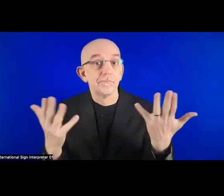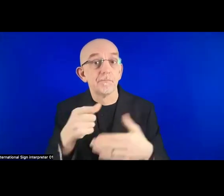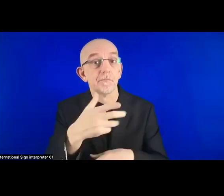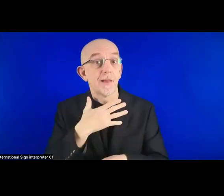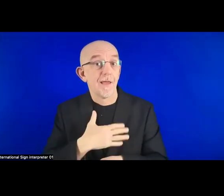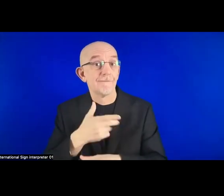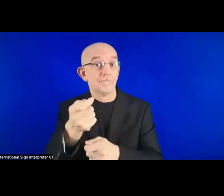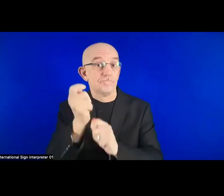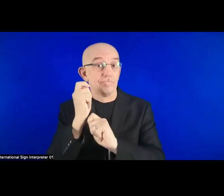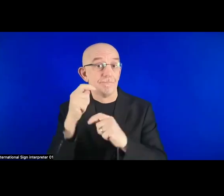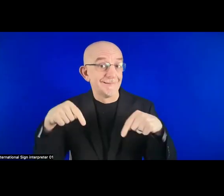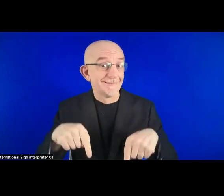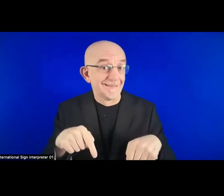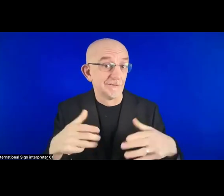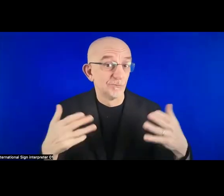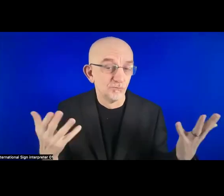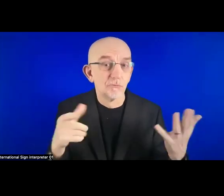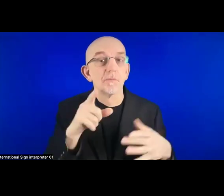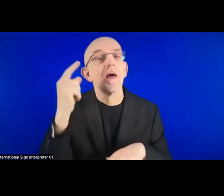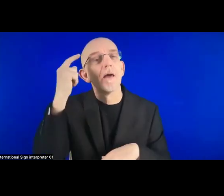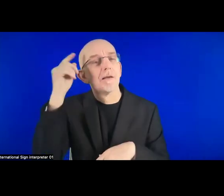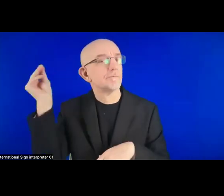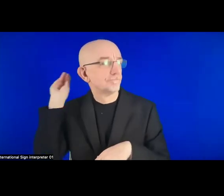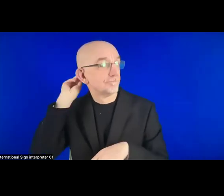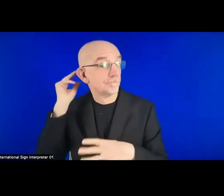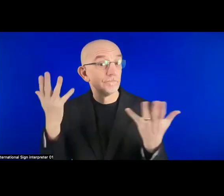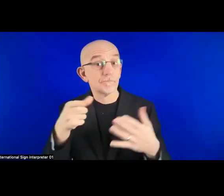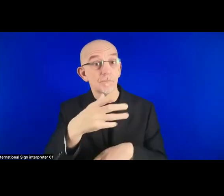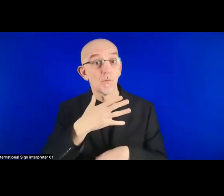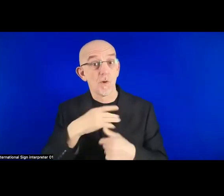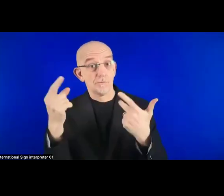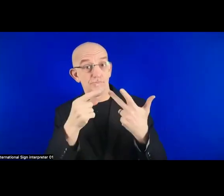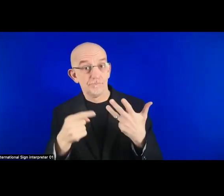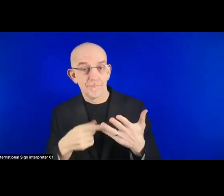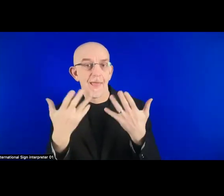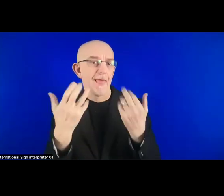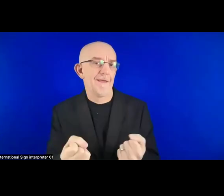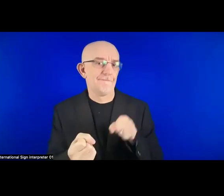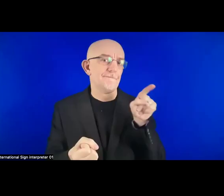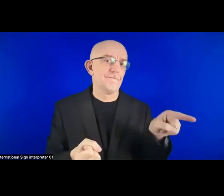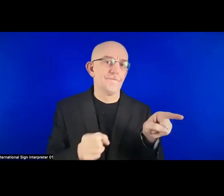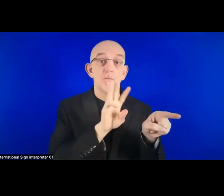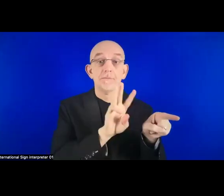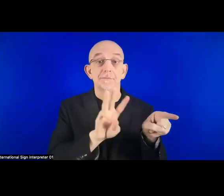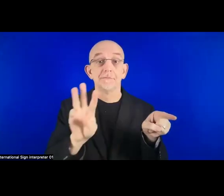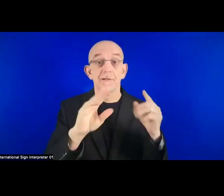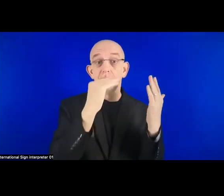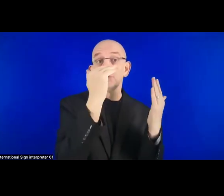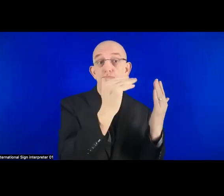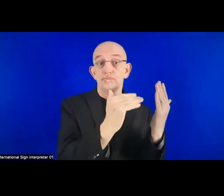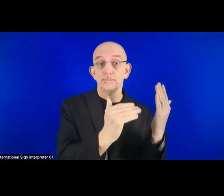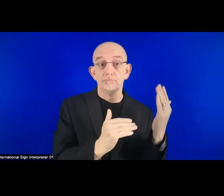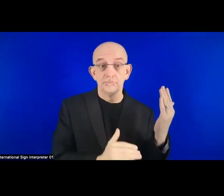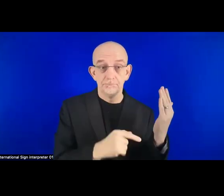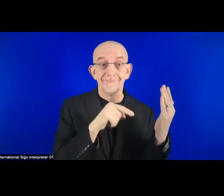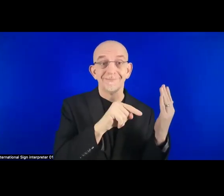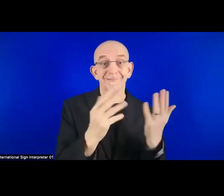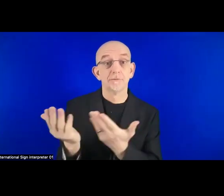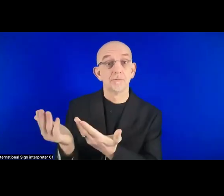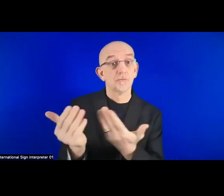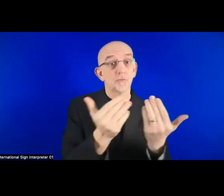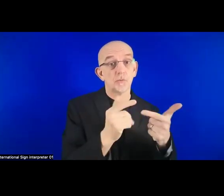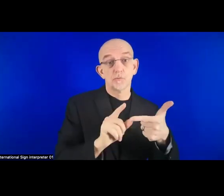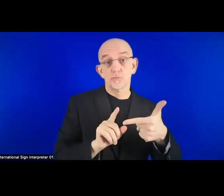information is also available on our website for call two, PREPARED research.eu. And